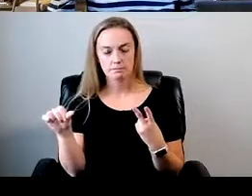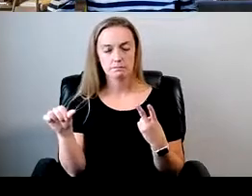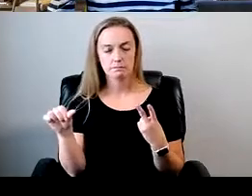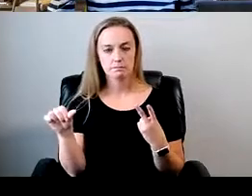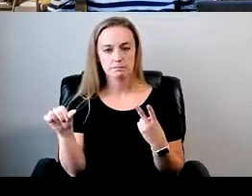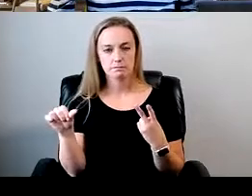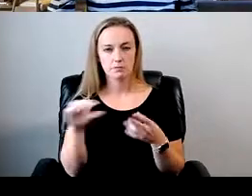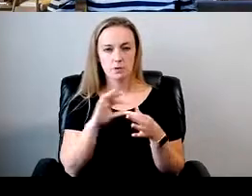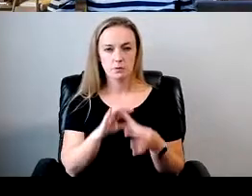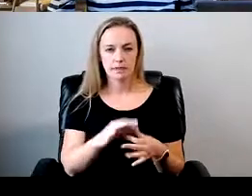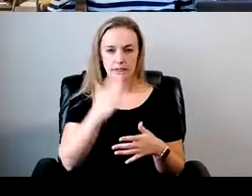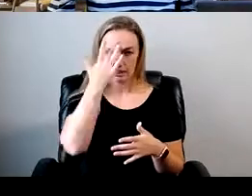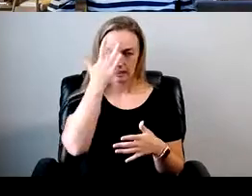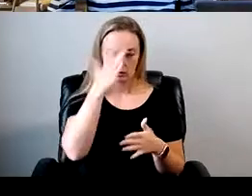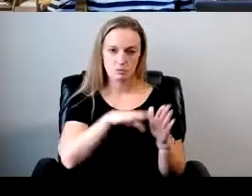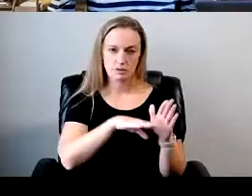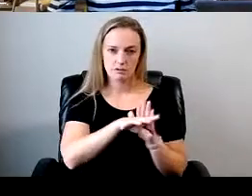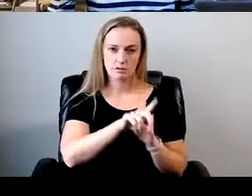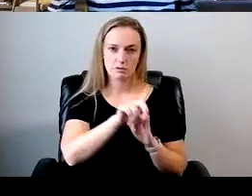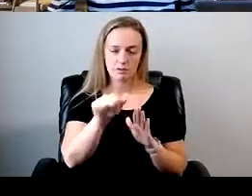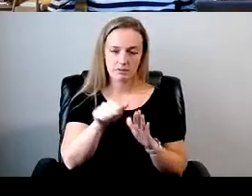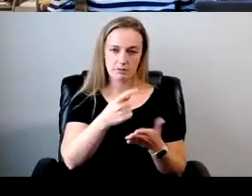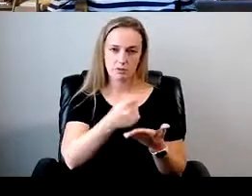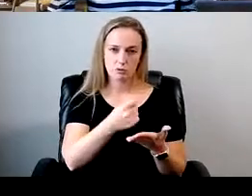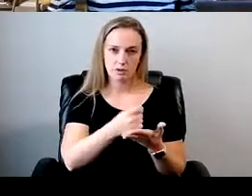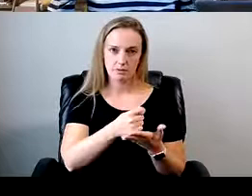and developmental disability treatments. So just like looking for general information.